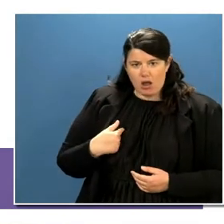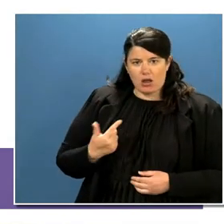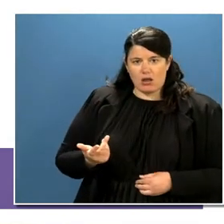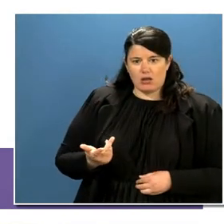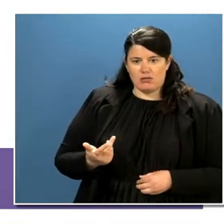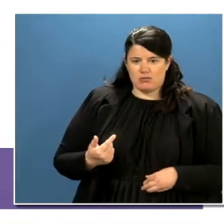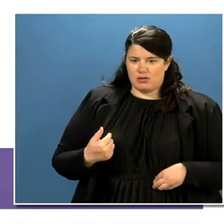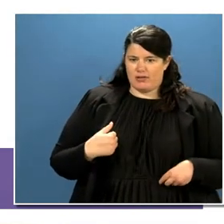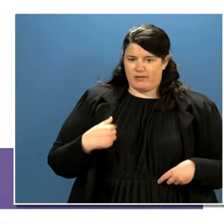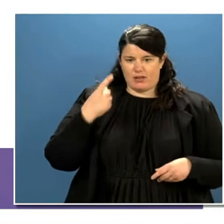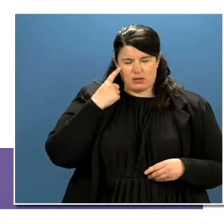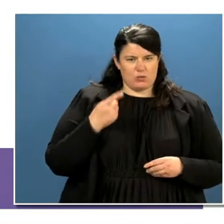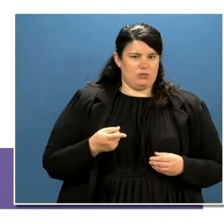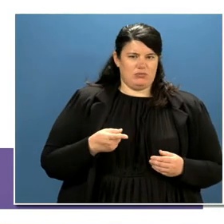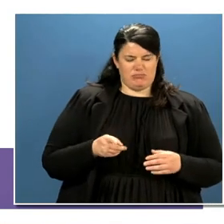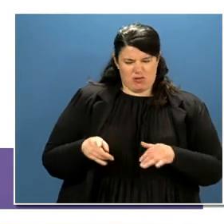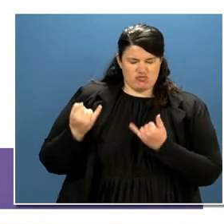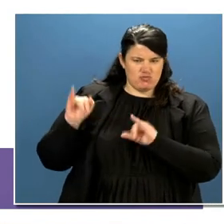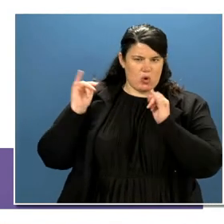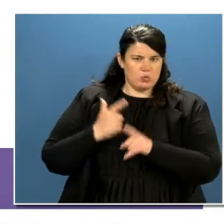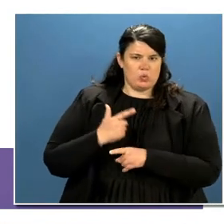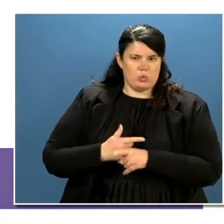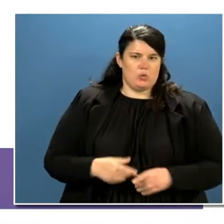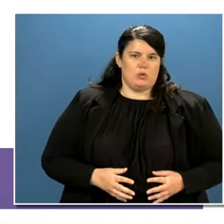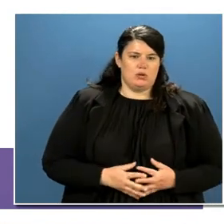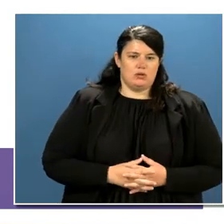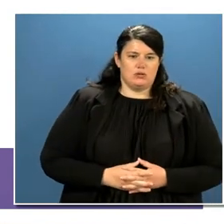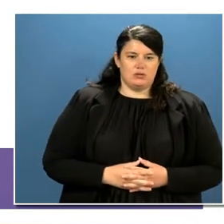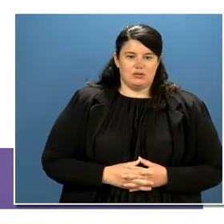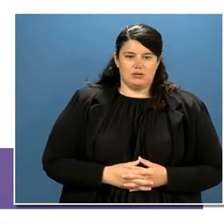And I just thought, "Well, that is completely wrong". Thank you.